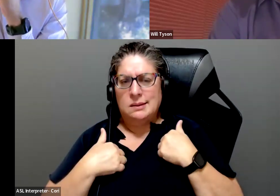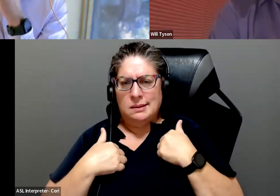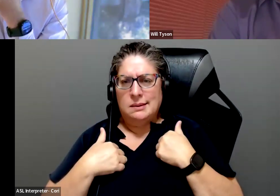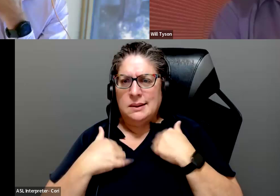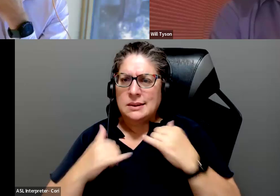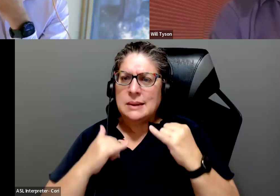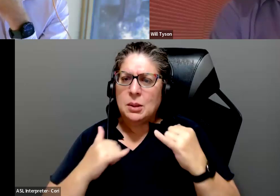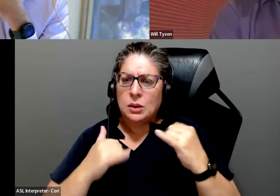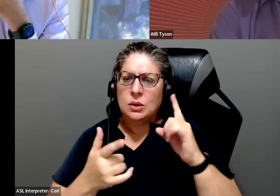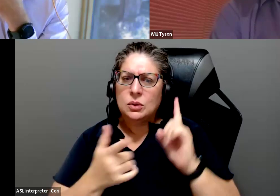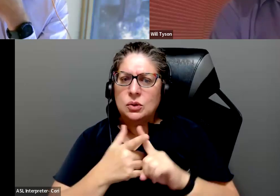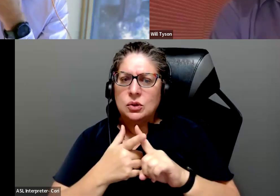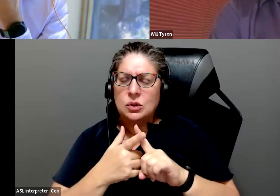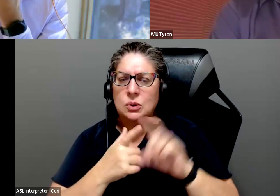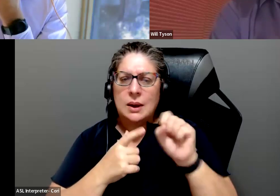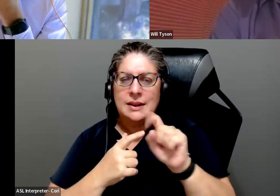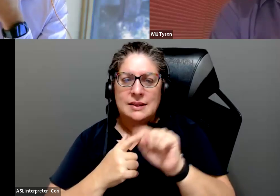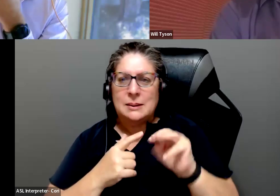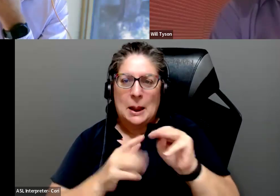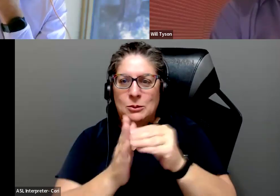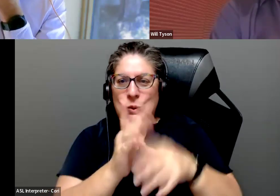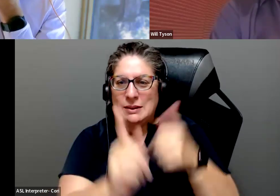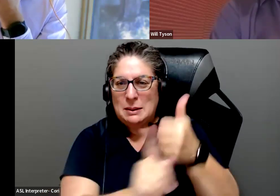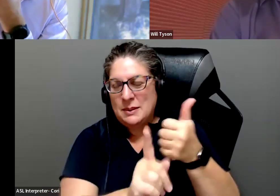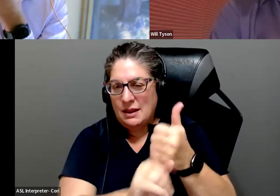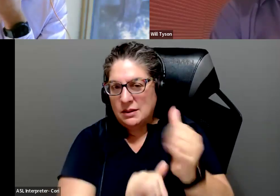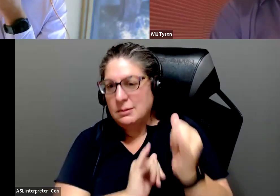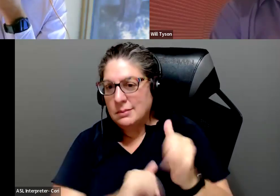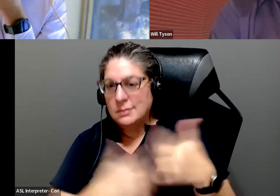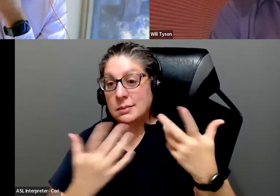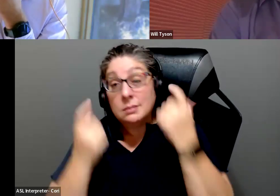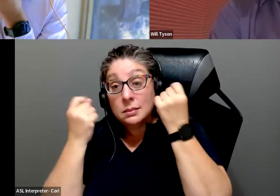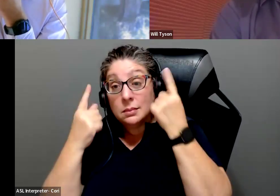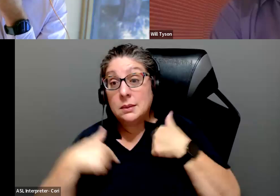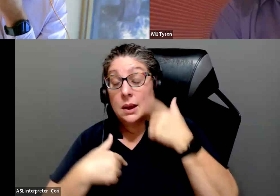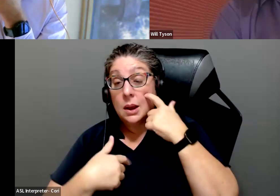to the S-STEM students themselves. Although I recognize a lot of the